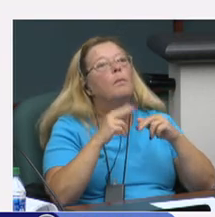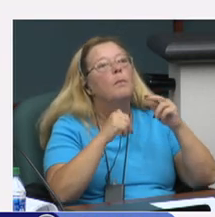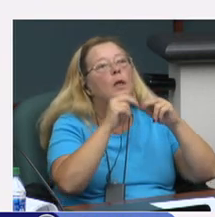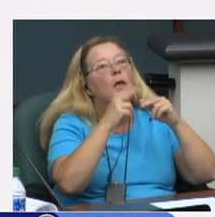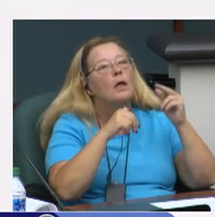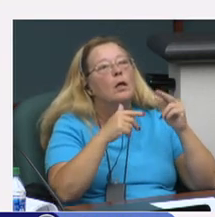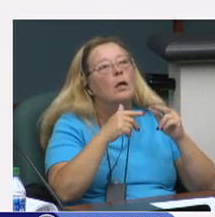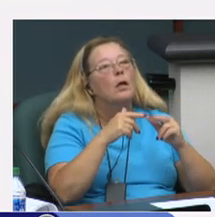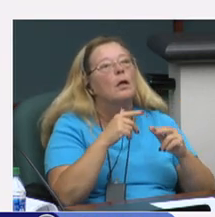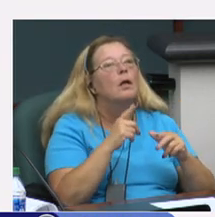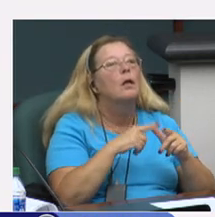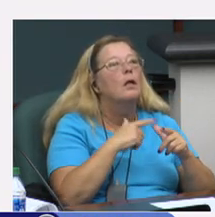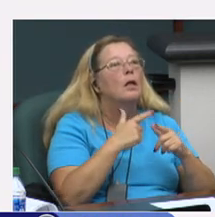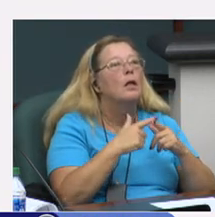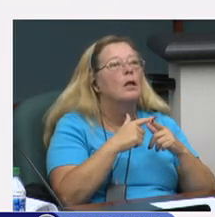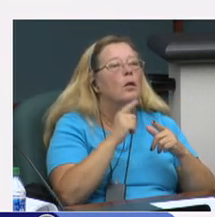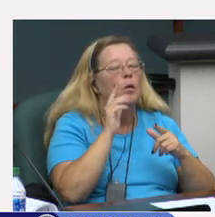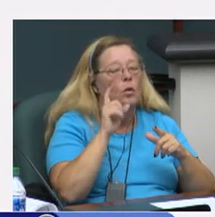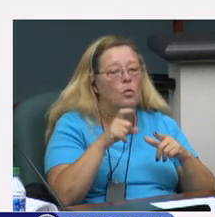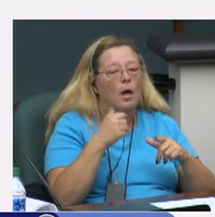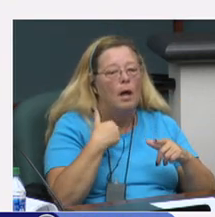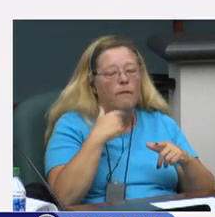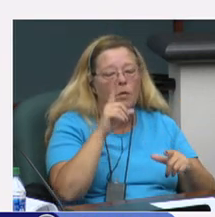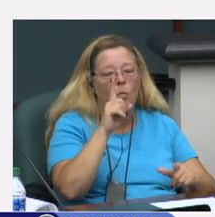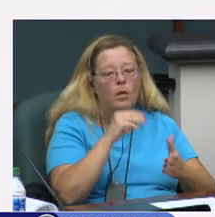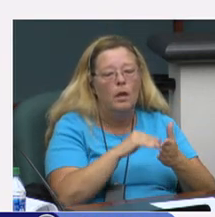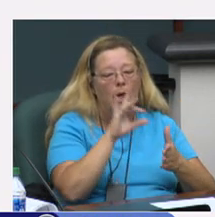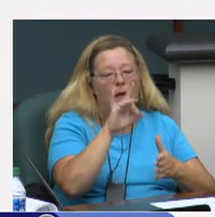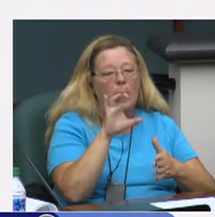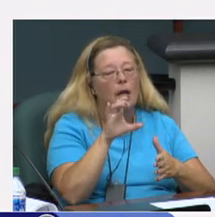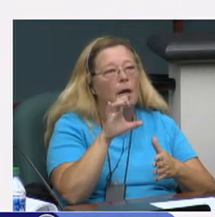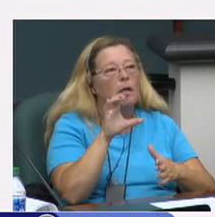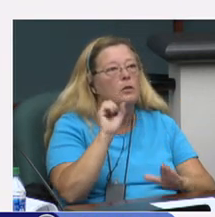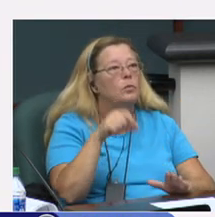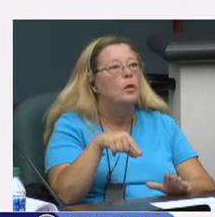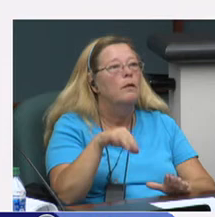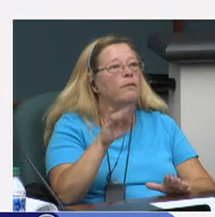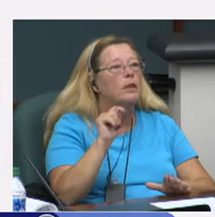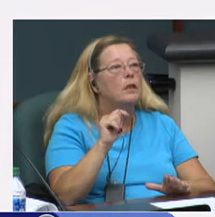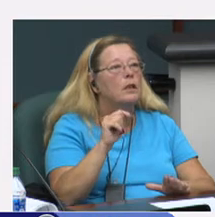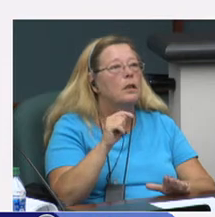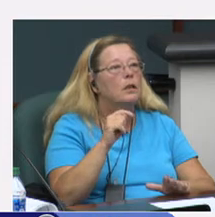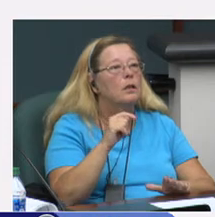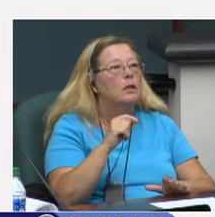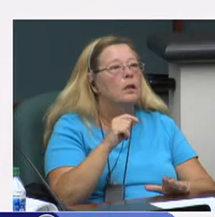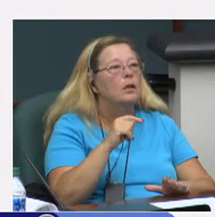envelope of 1,800 square feet for a two-story structure the 2250 square foot